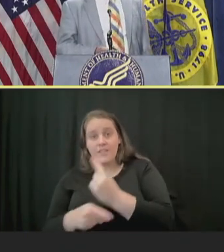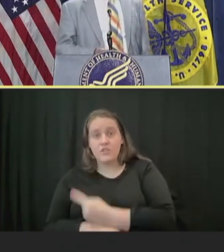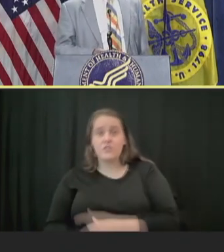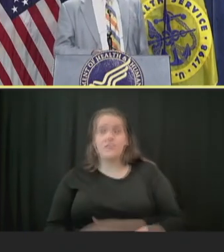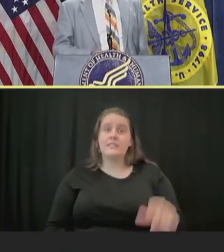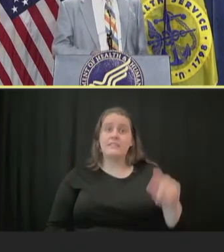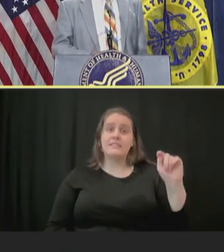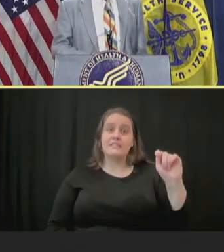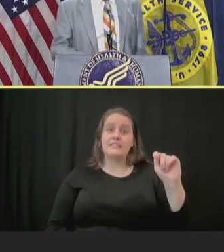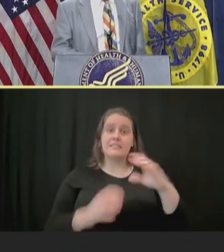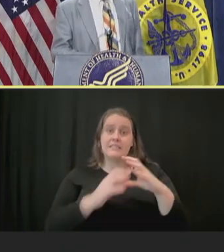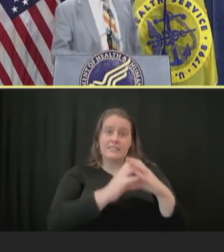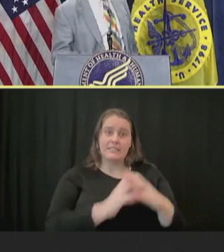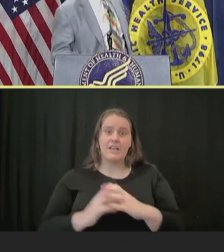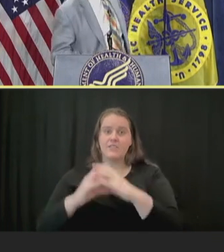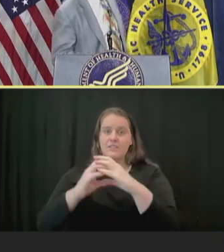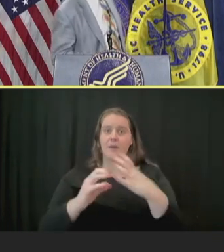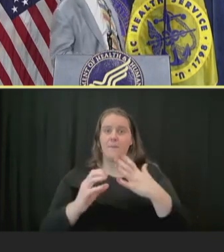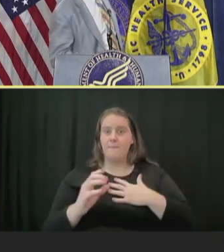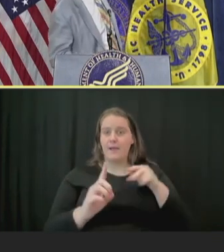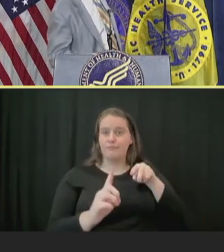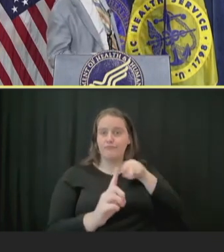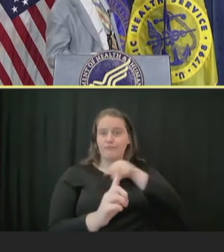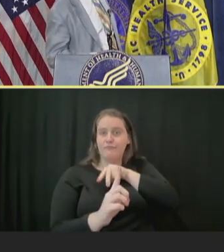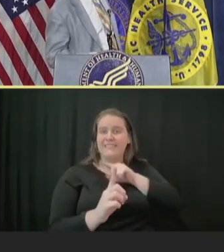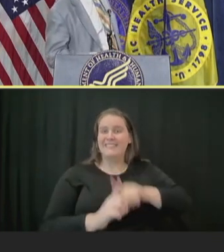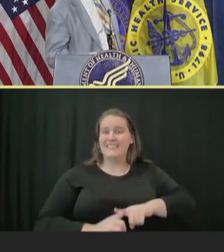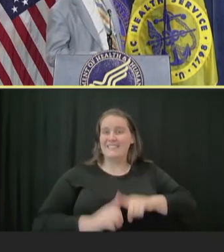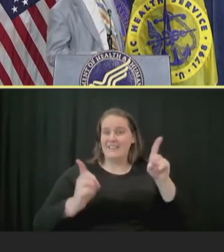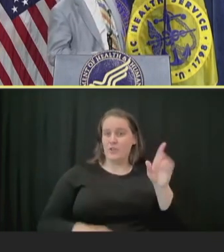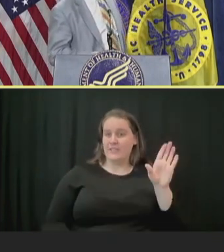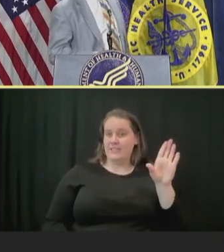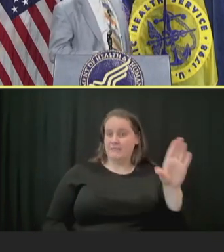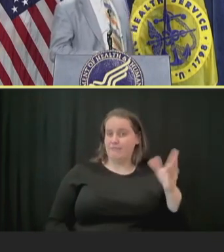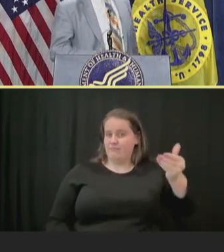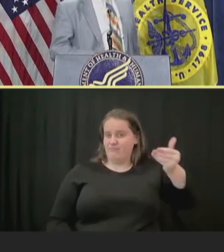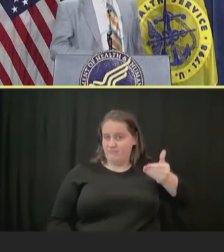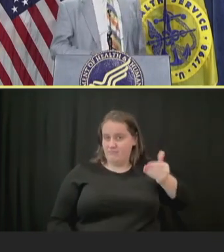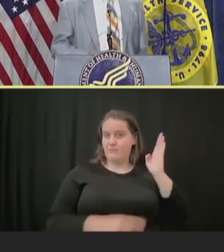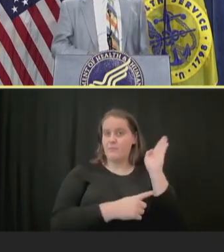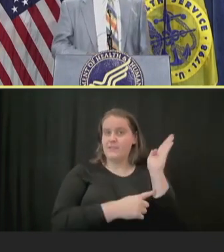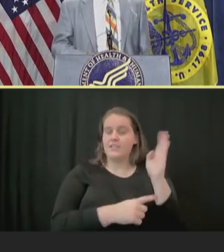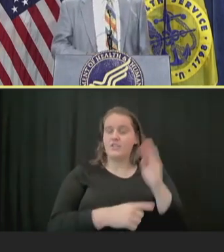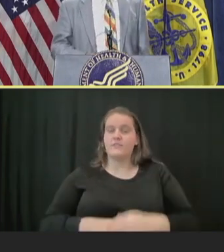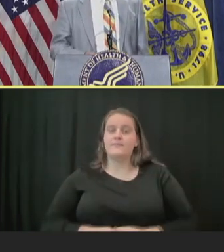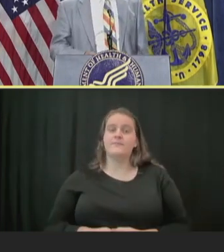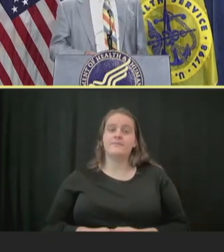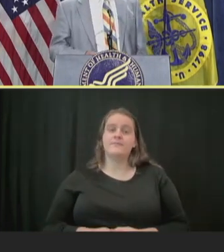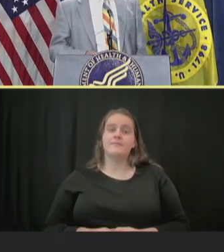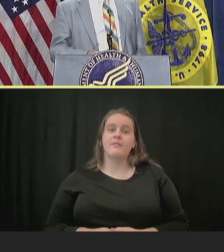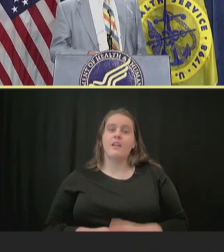angle than Maz's. So, bear with me. I'm also going to be talking about the role of controlled human